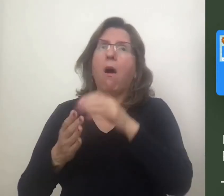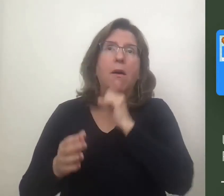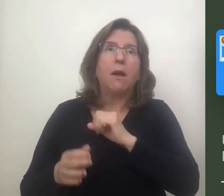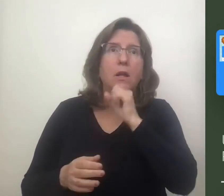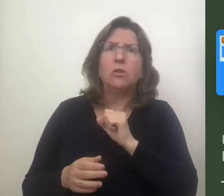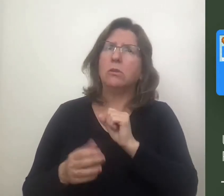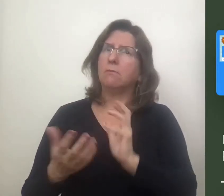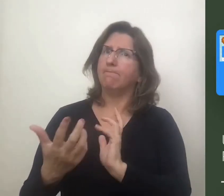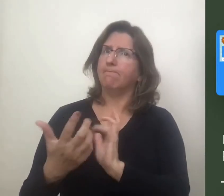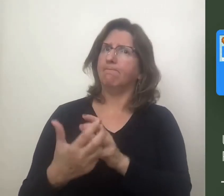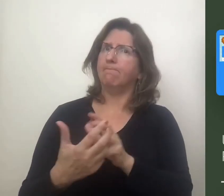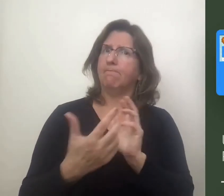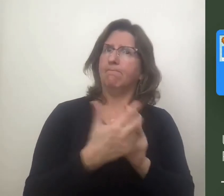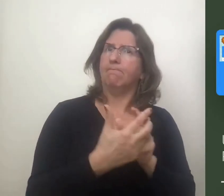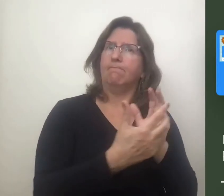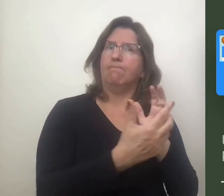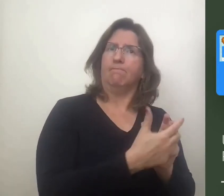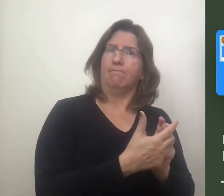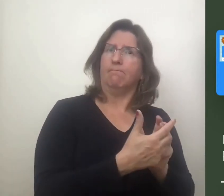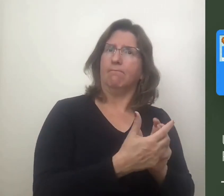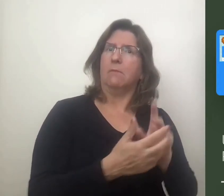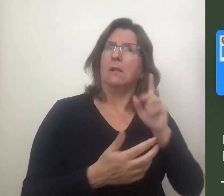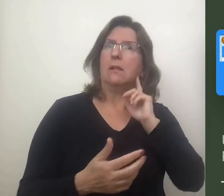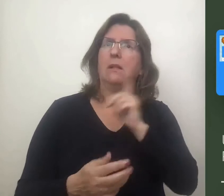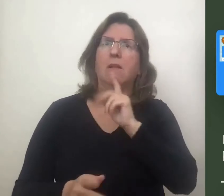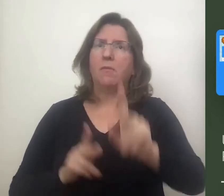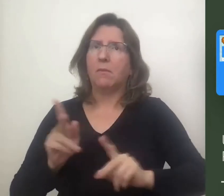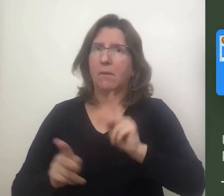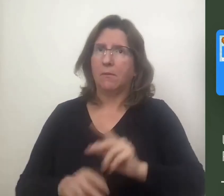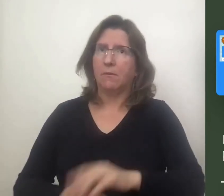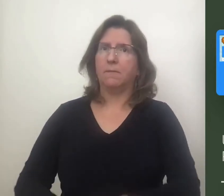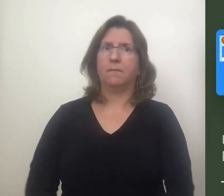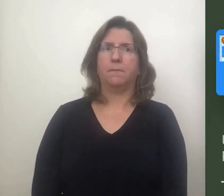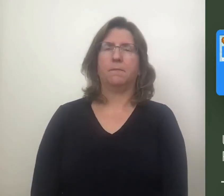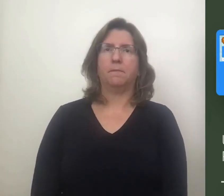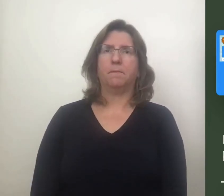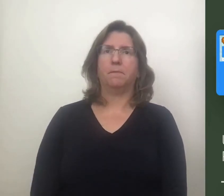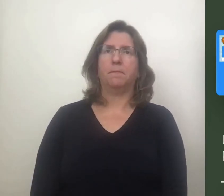These standards specifically target the learning needs of deaf people.